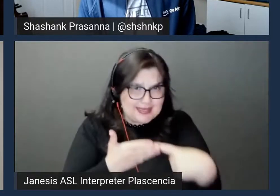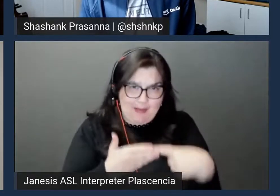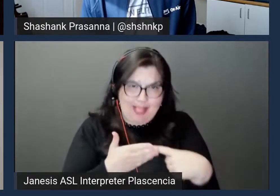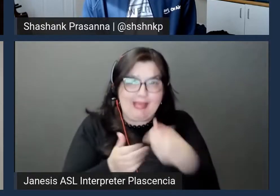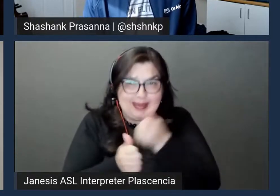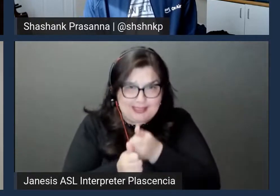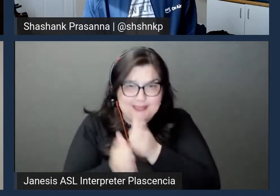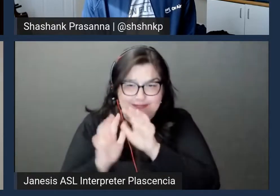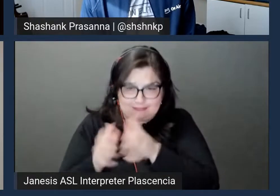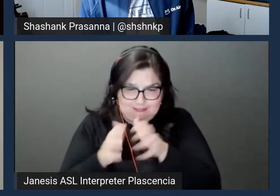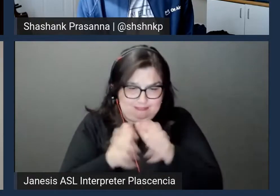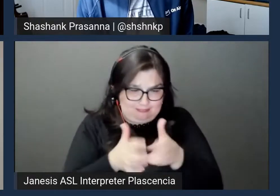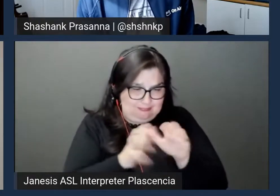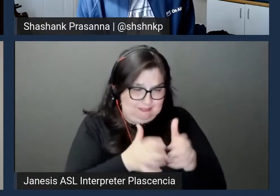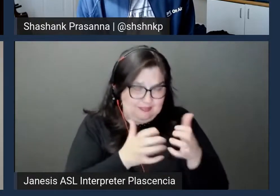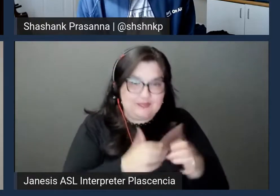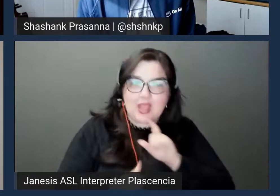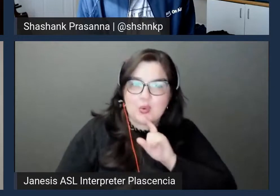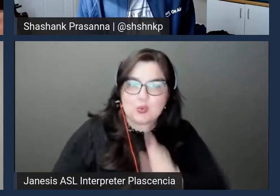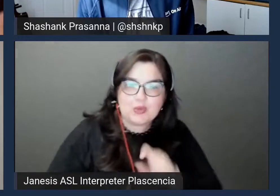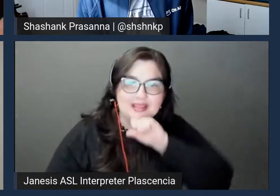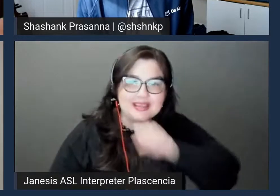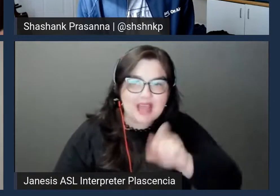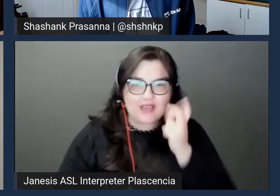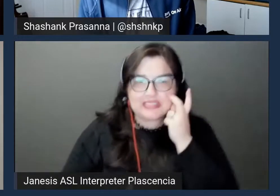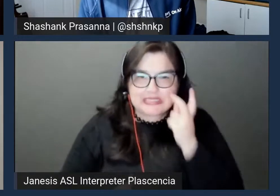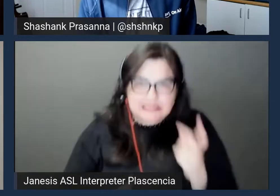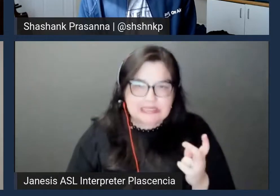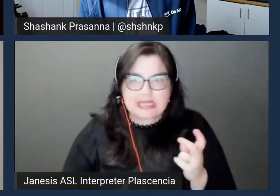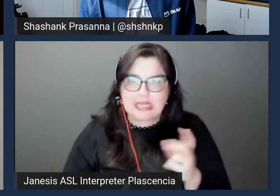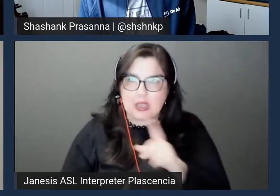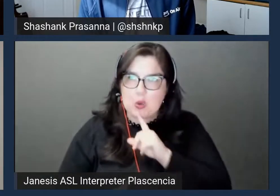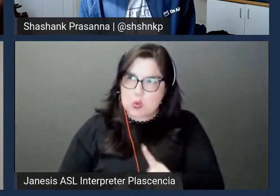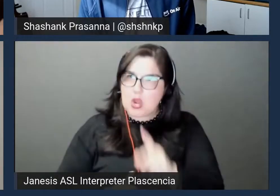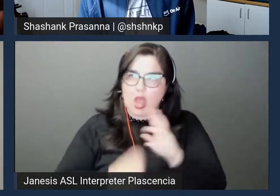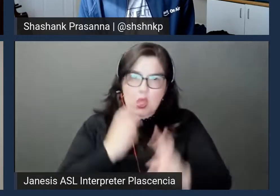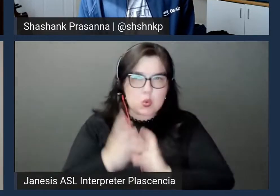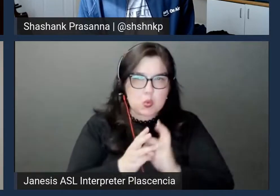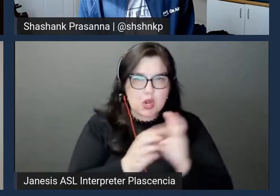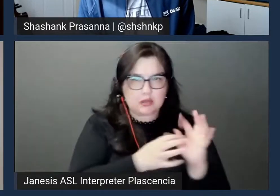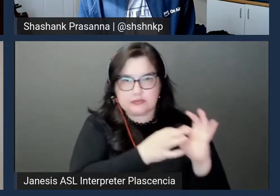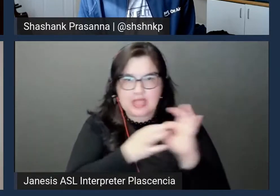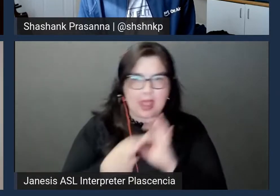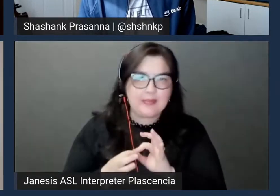I would really like to see it, like a really practical, I'm sure you, you mentioned we have a bunch of customers that do this.